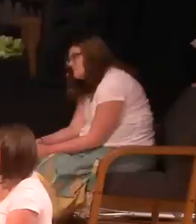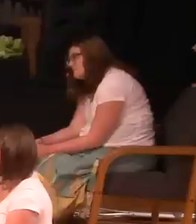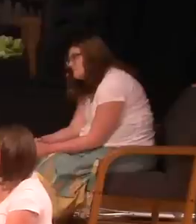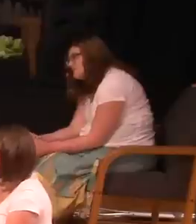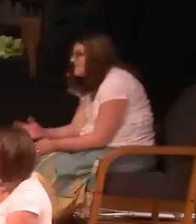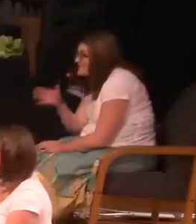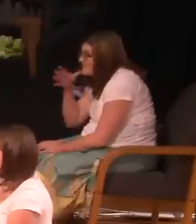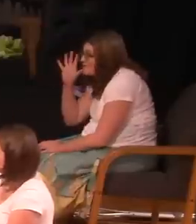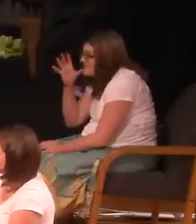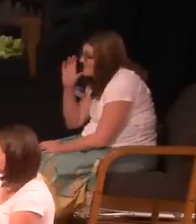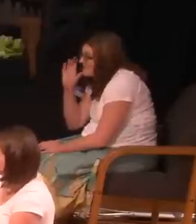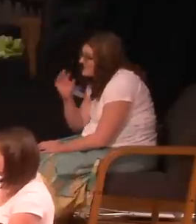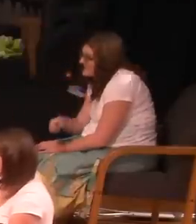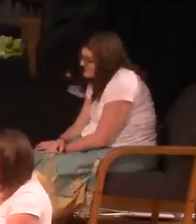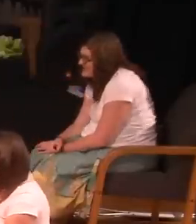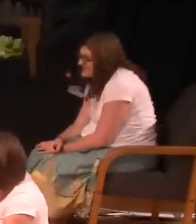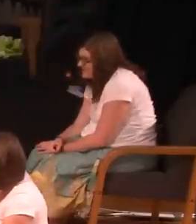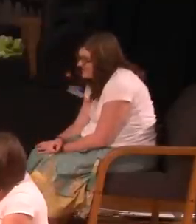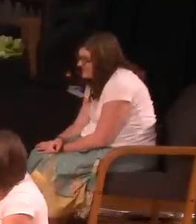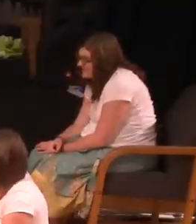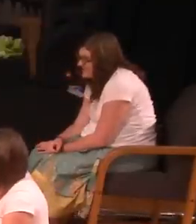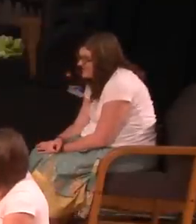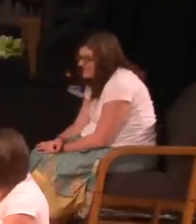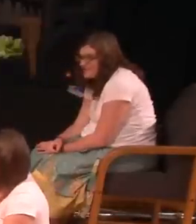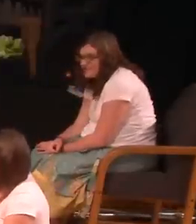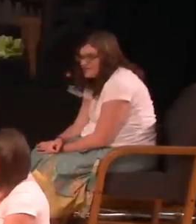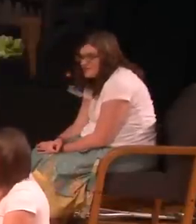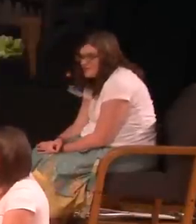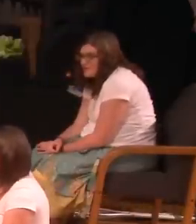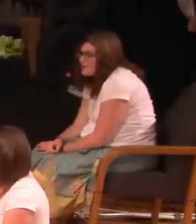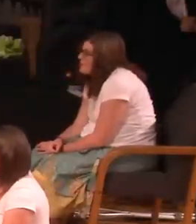Rachel, I have a question for you. Yeah? I have an infant. Can I bring him?